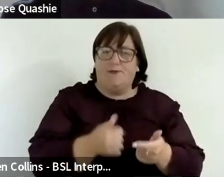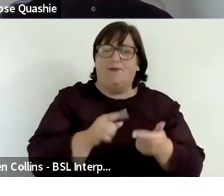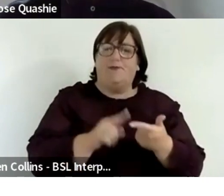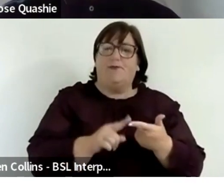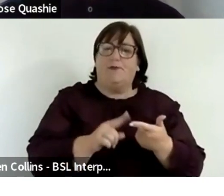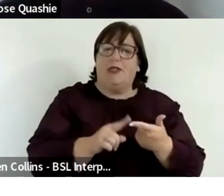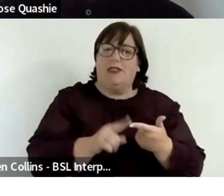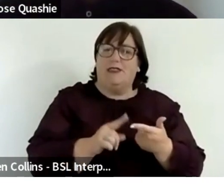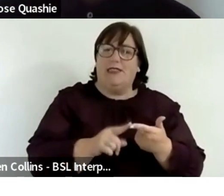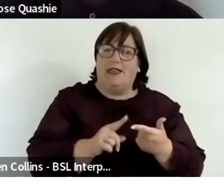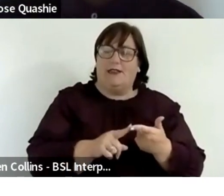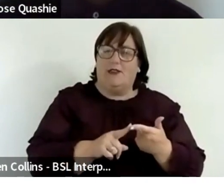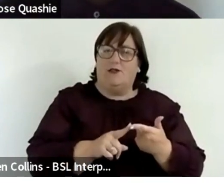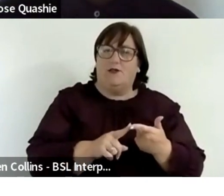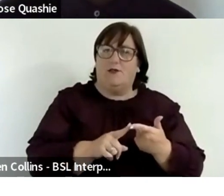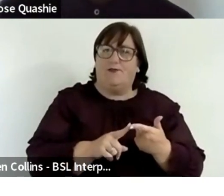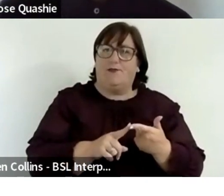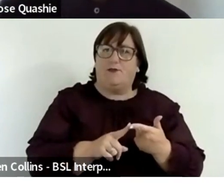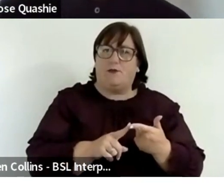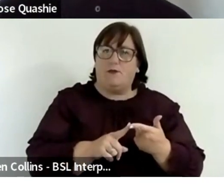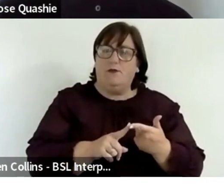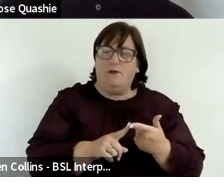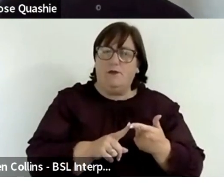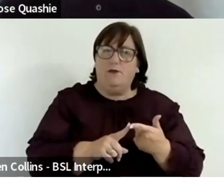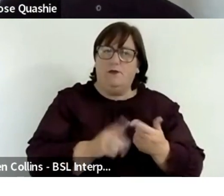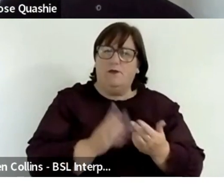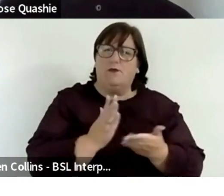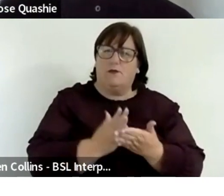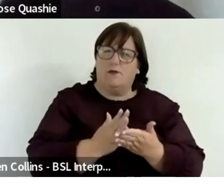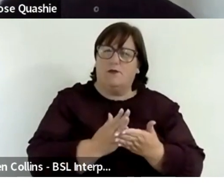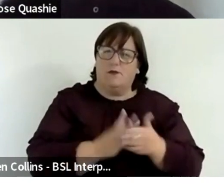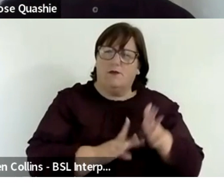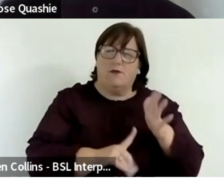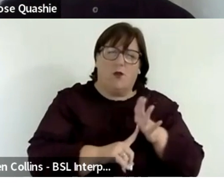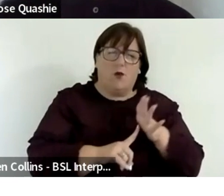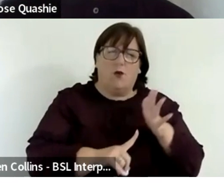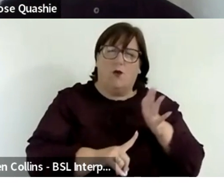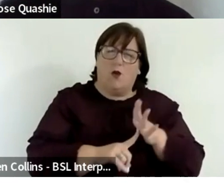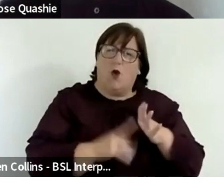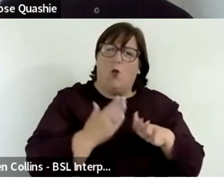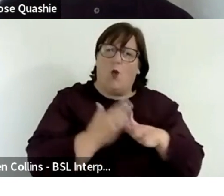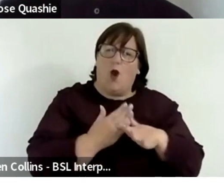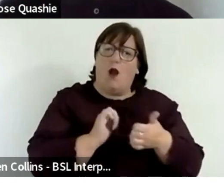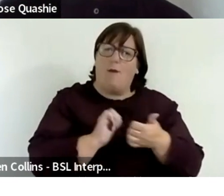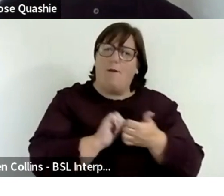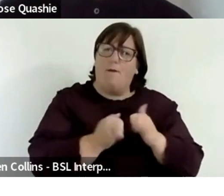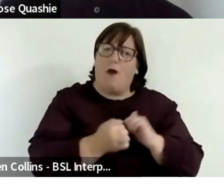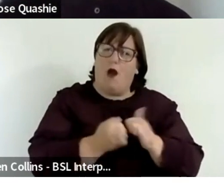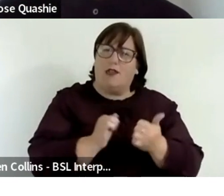to what I said earlier about working in partnership, our knowledge that we can't do all of this on our own.